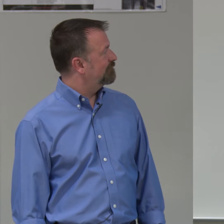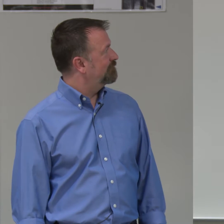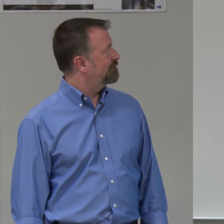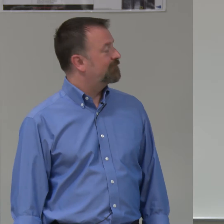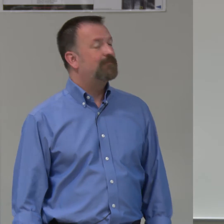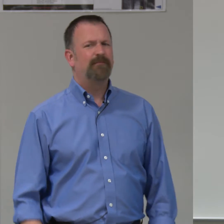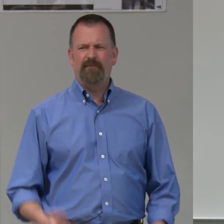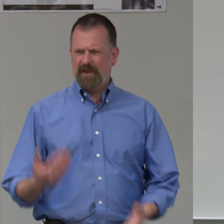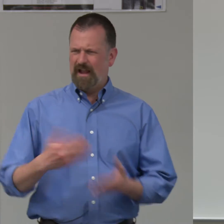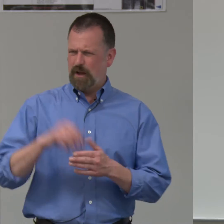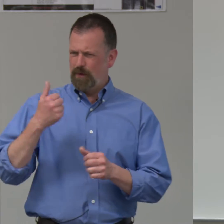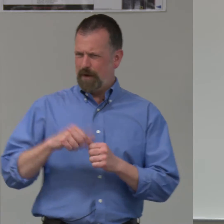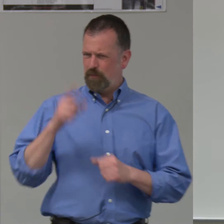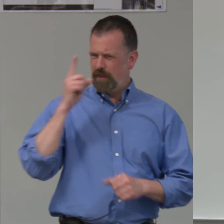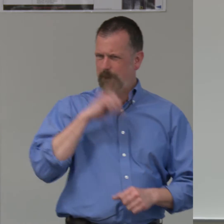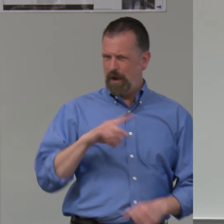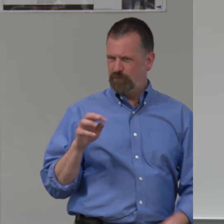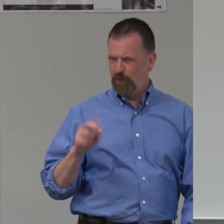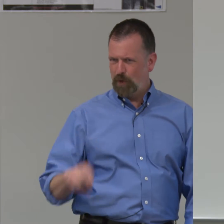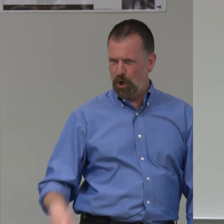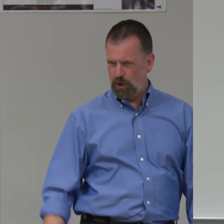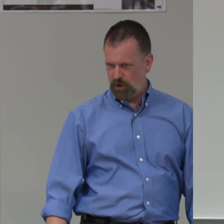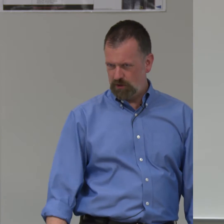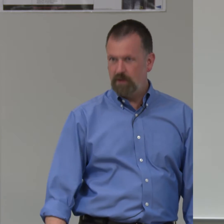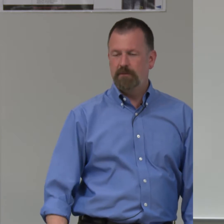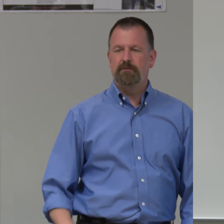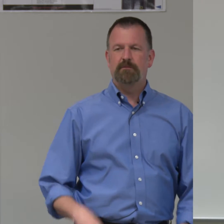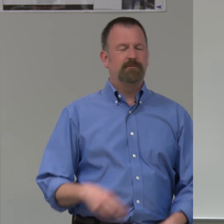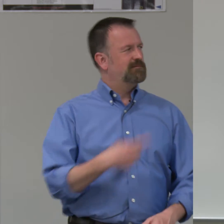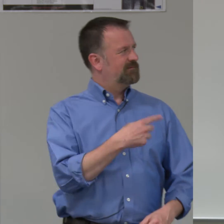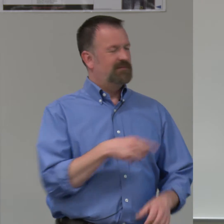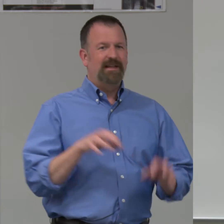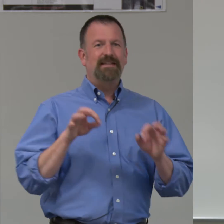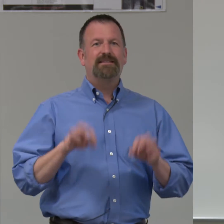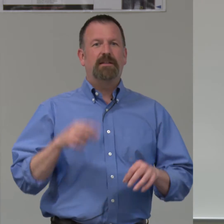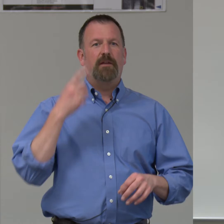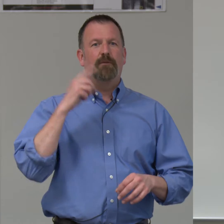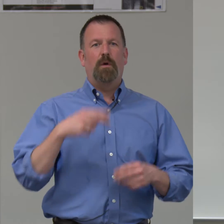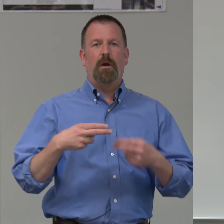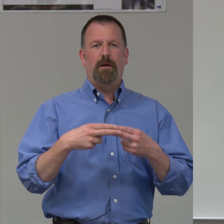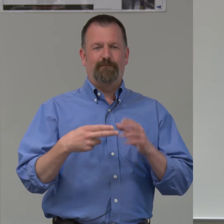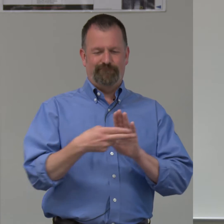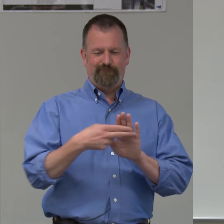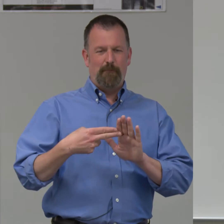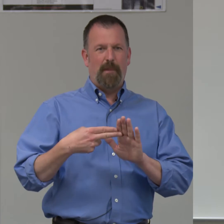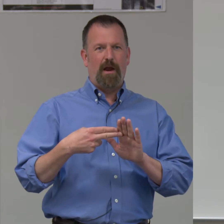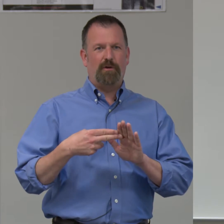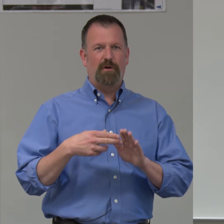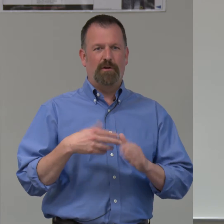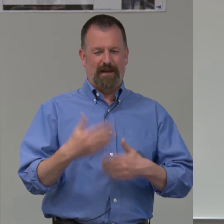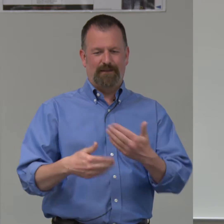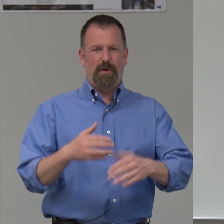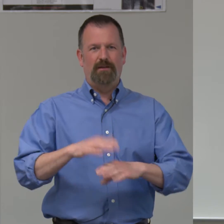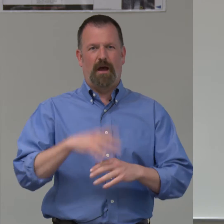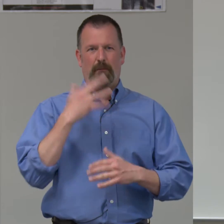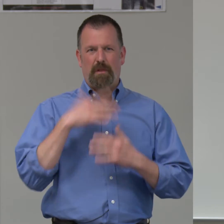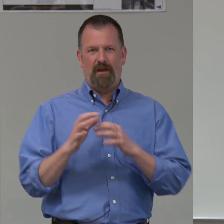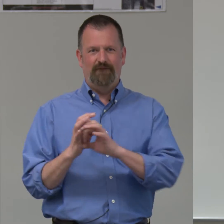one of those mouse tumors that I told you about that has been stained for a marker that is expressed on blood vessels.